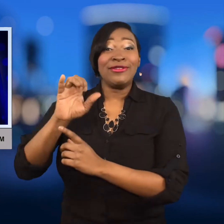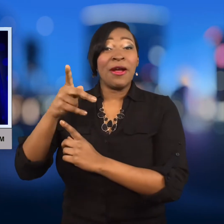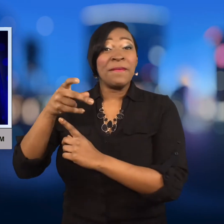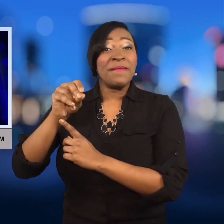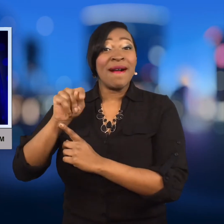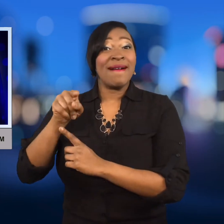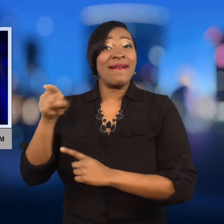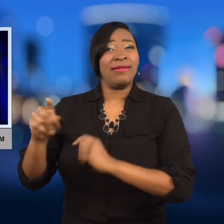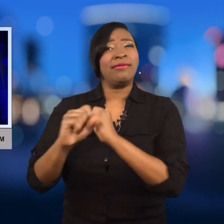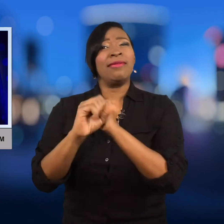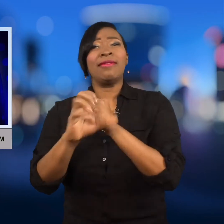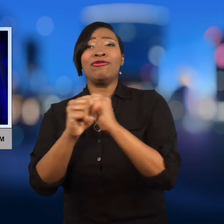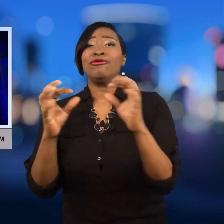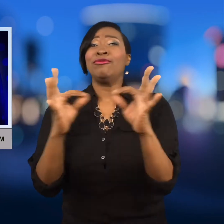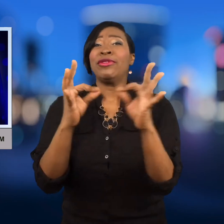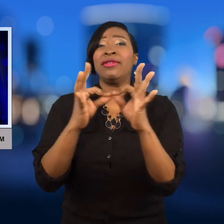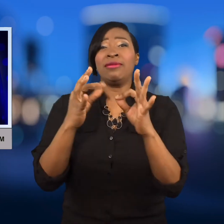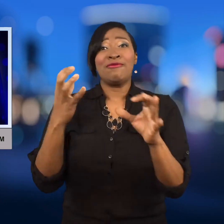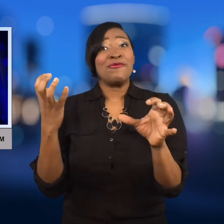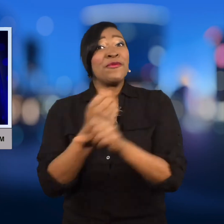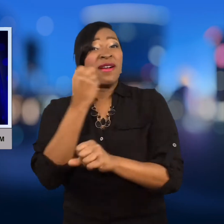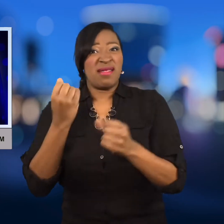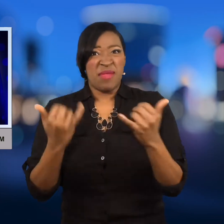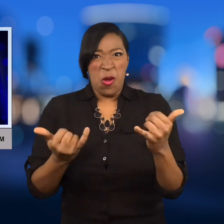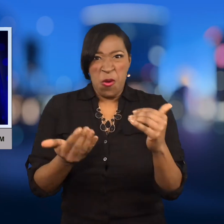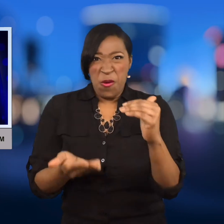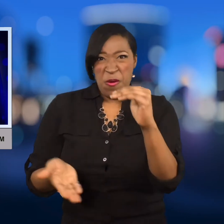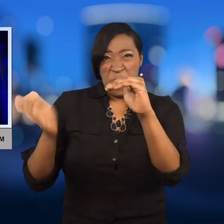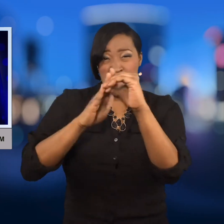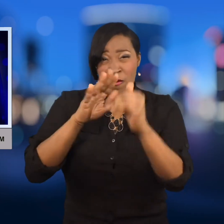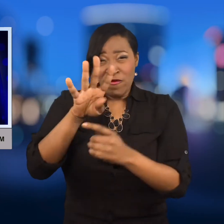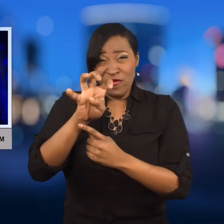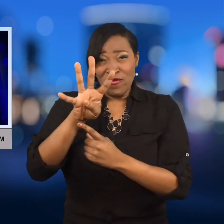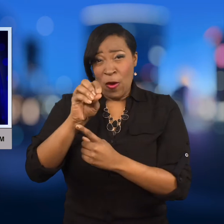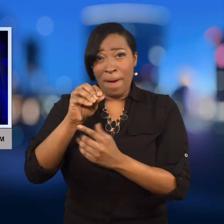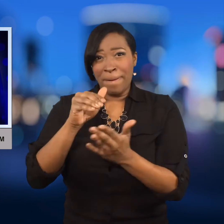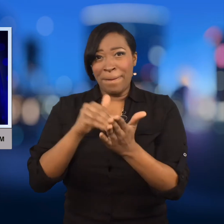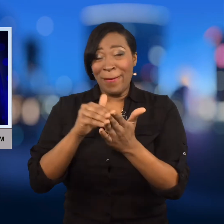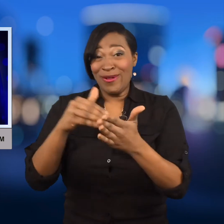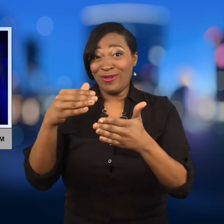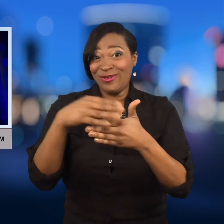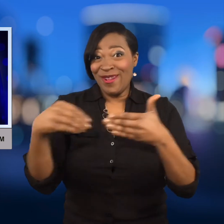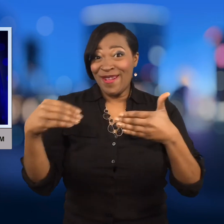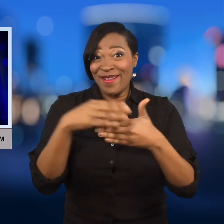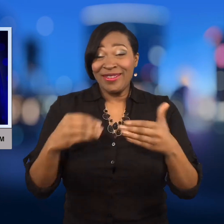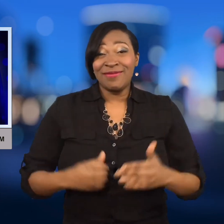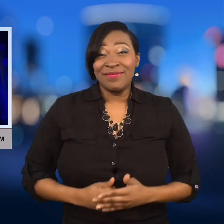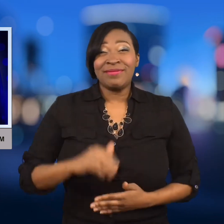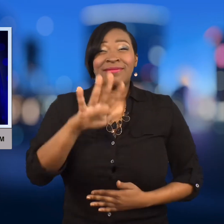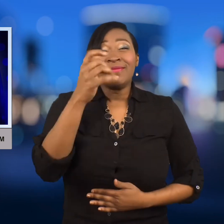So the jackpot is now up to an estimated $440 million!